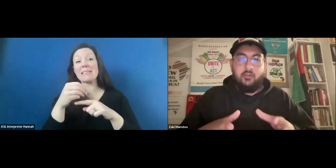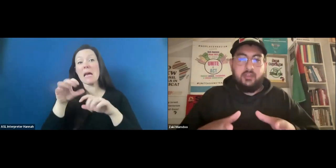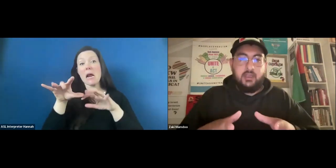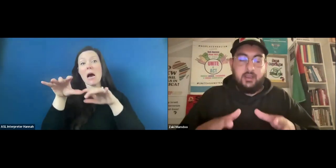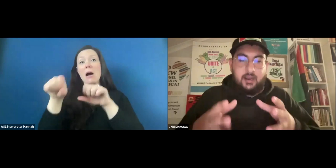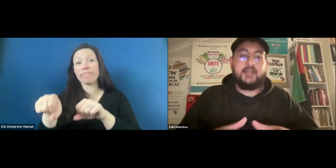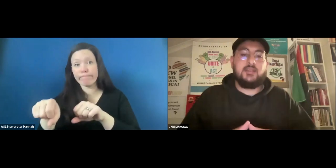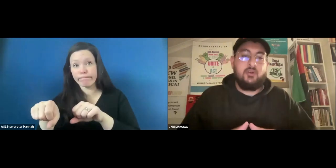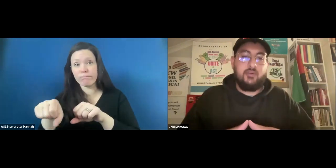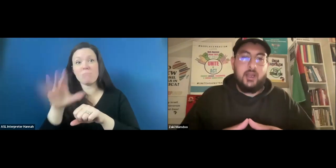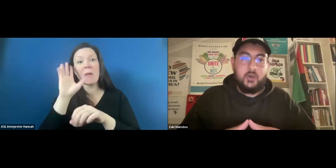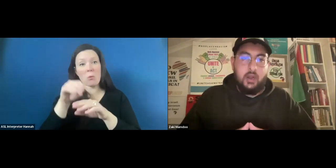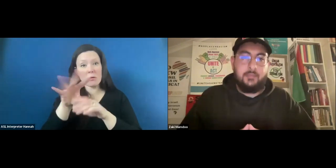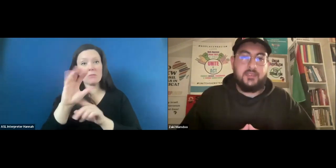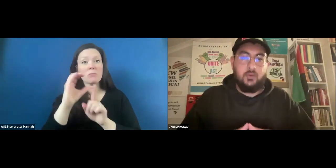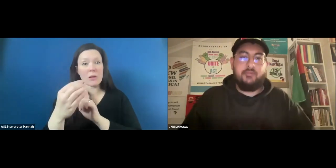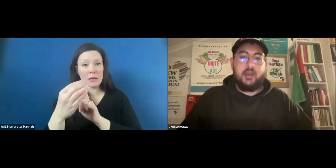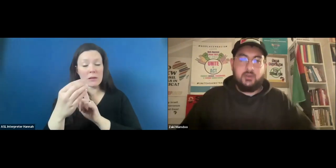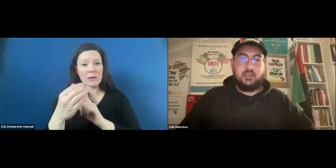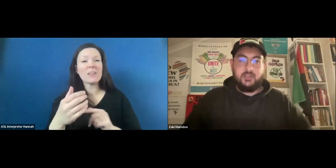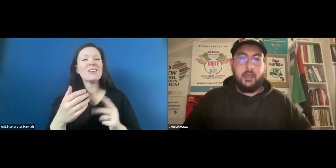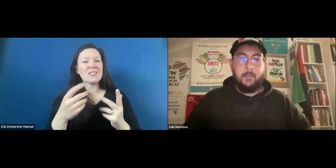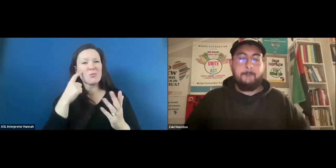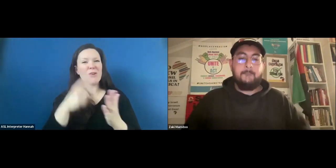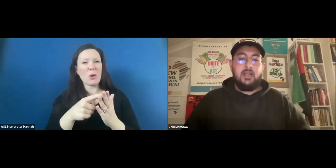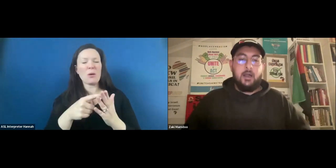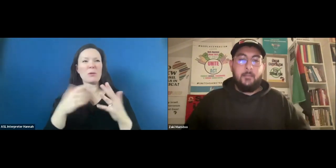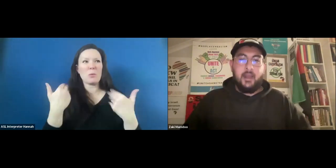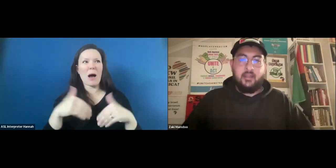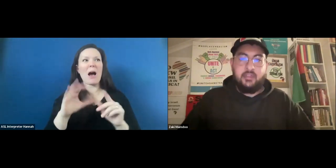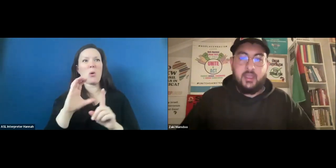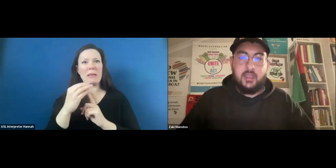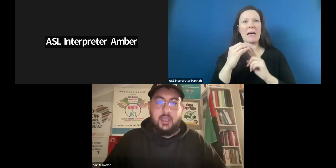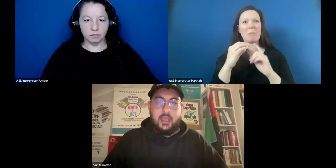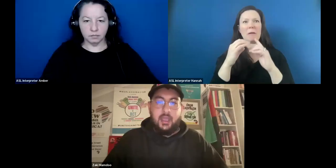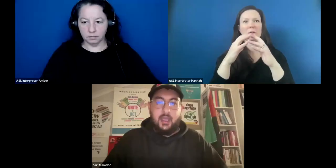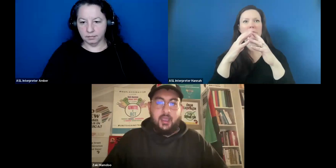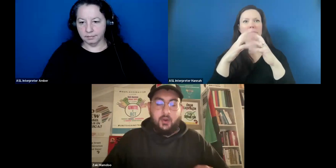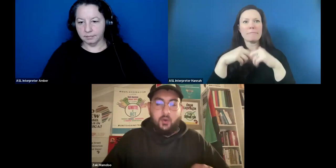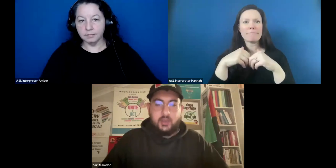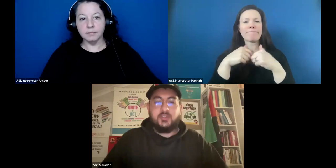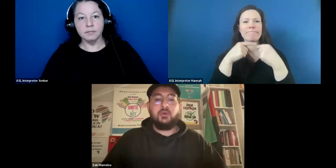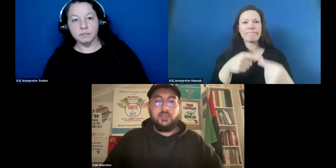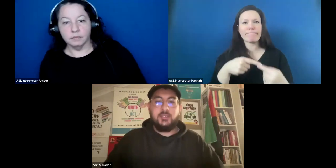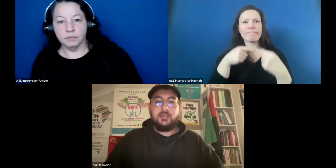of the crisis of climate collapse that we find ourselves in. And I think in order to do this,